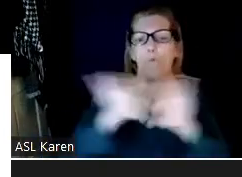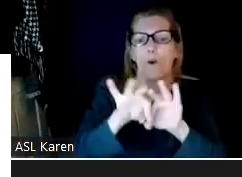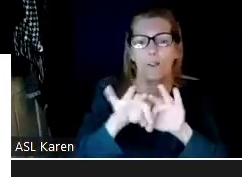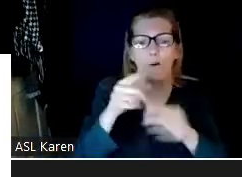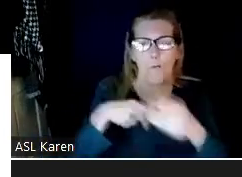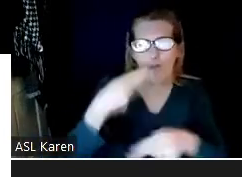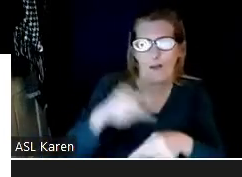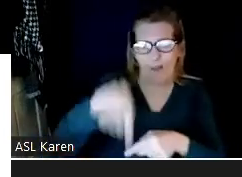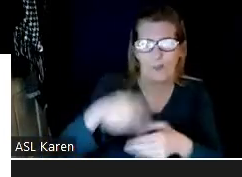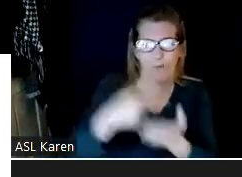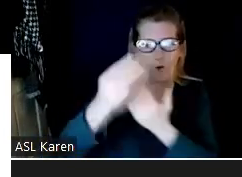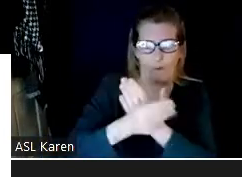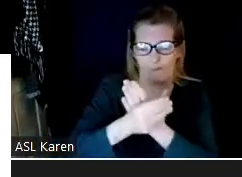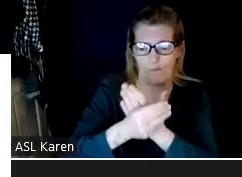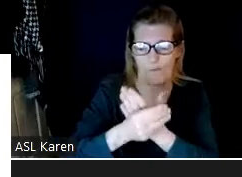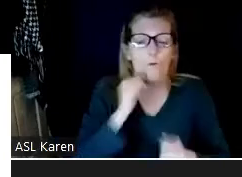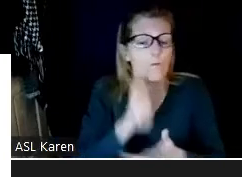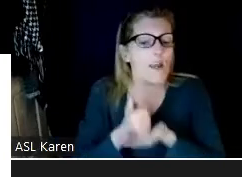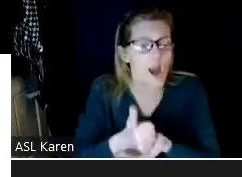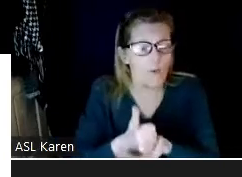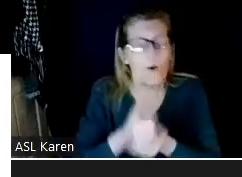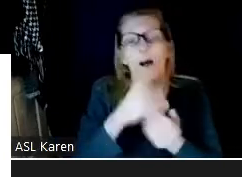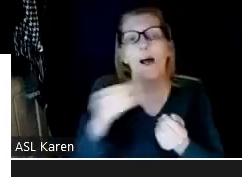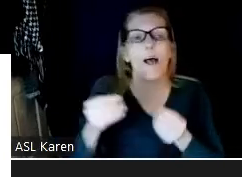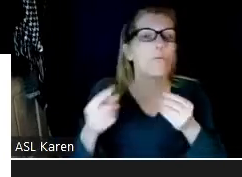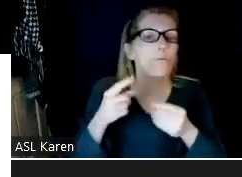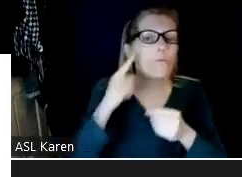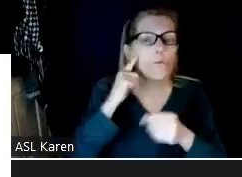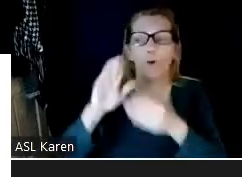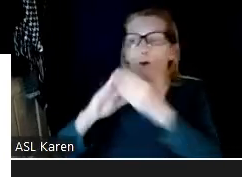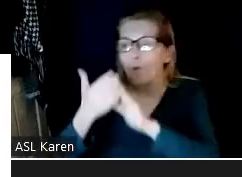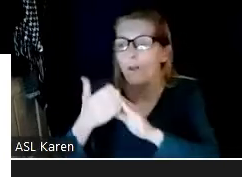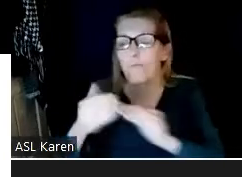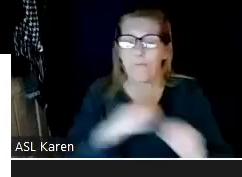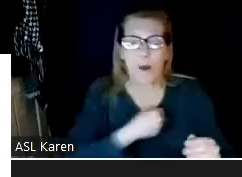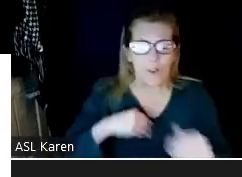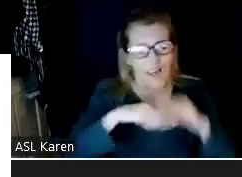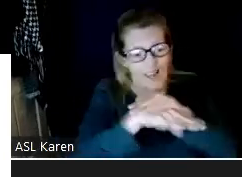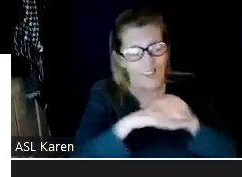15:05:46 So, what would be helpful for you and for your community members to access benefits.